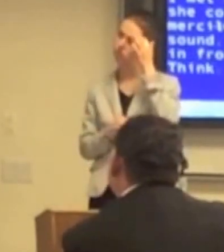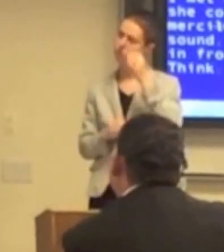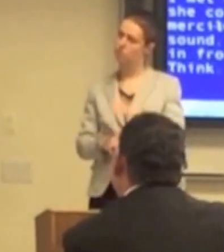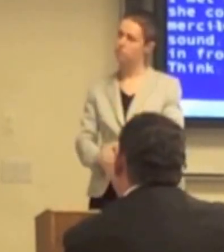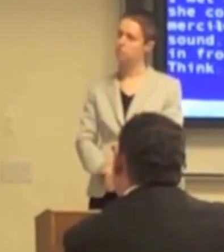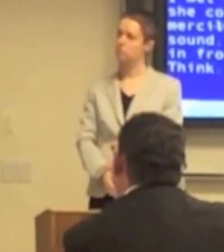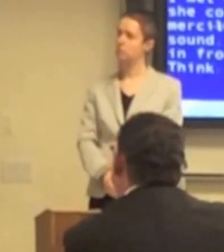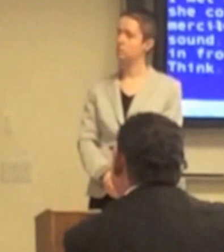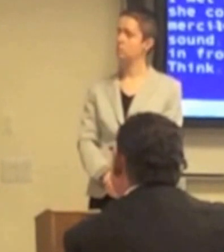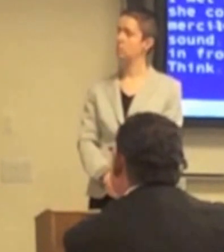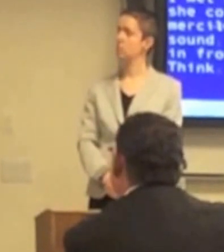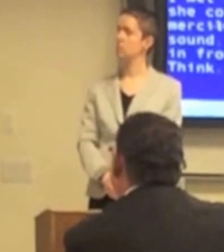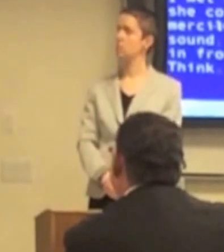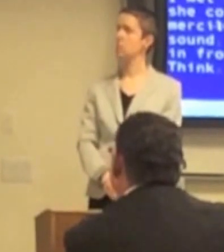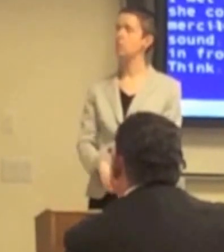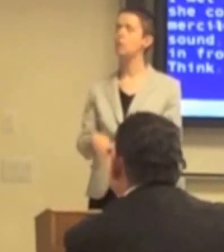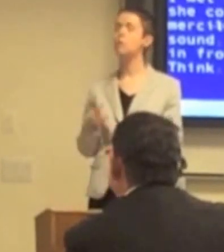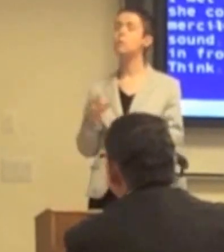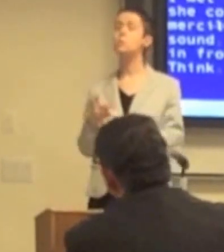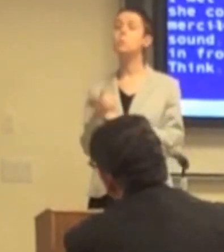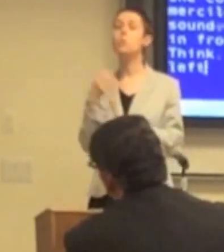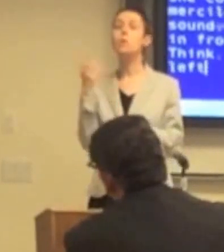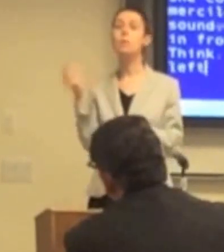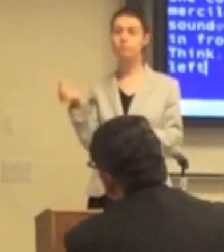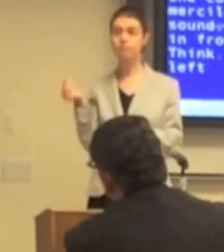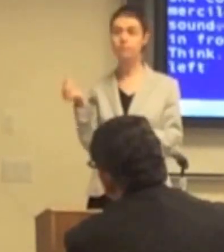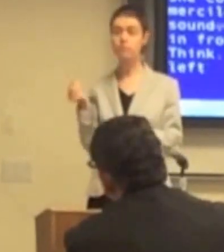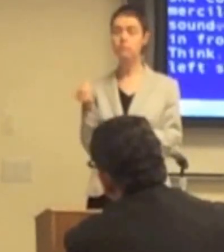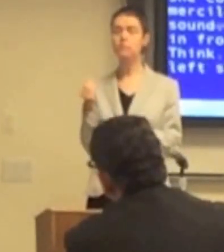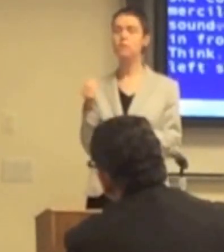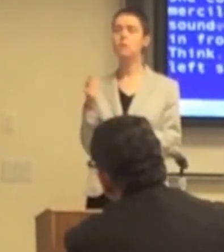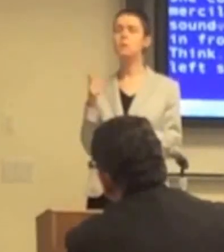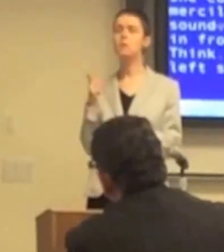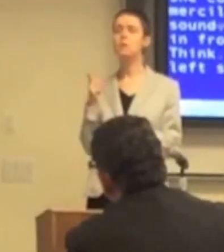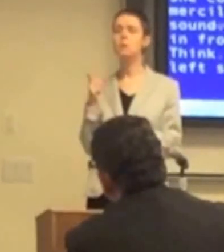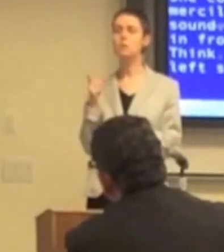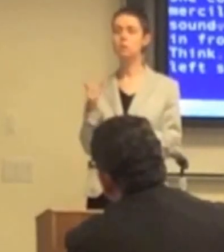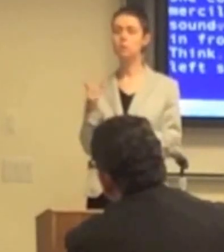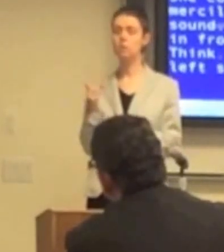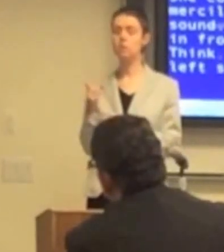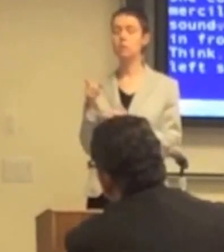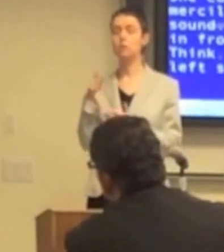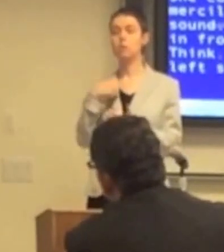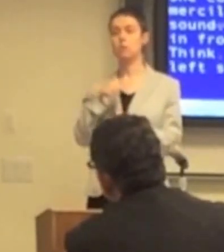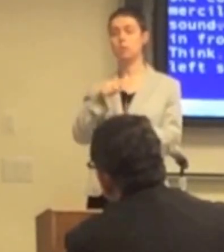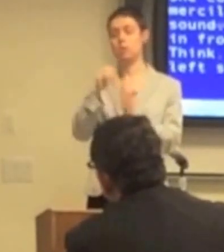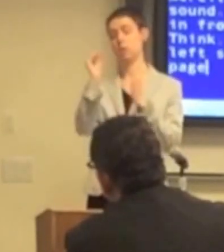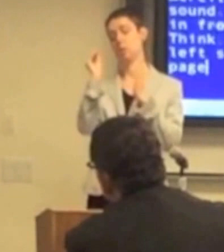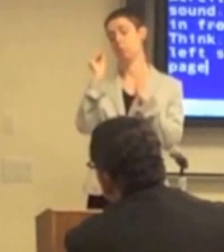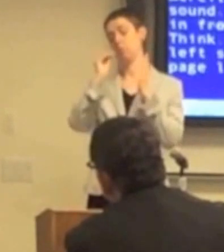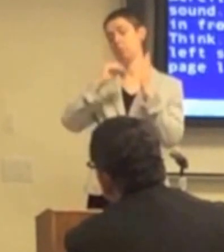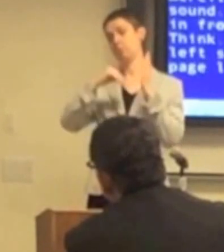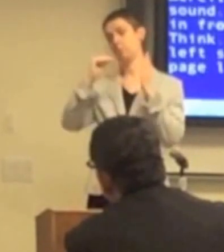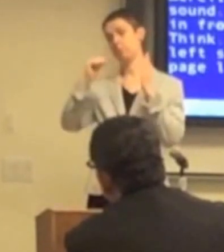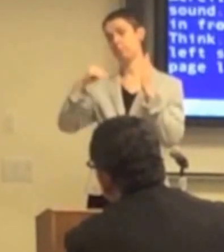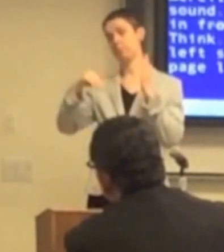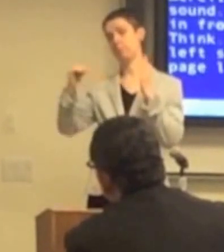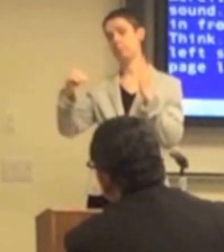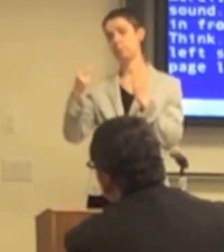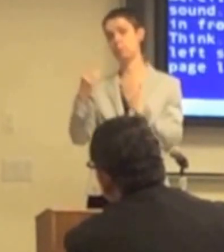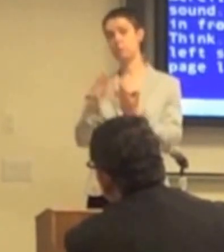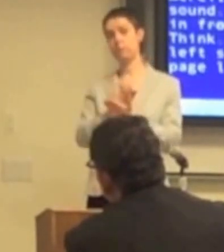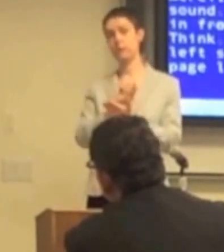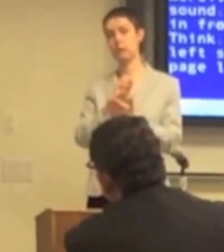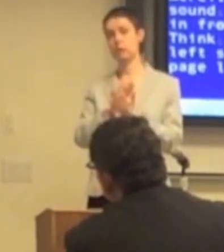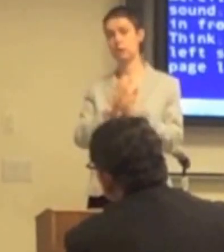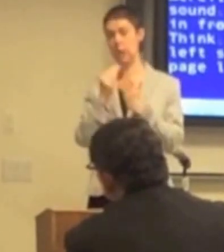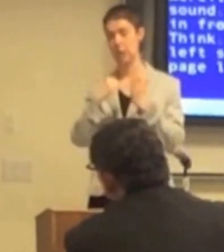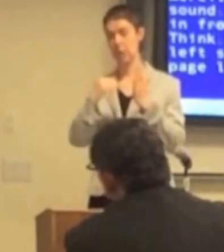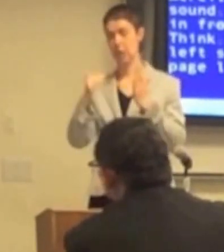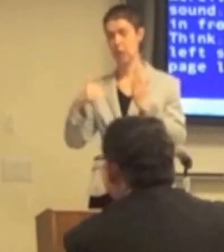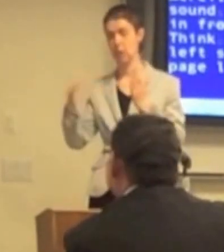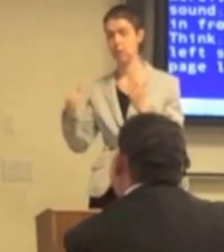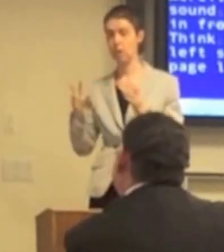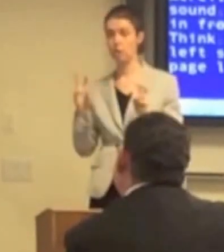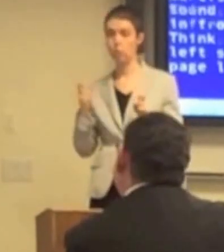Before I left she had made a three page list of things we -- meaning I -- had to